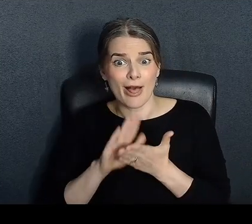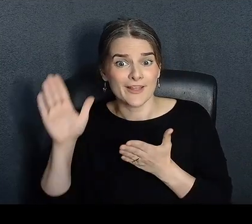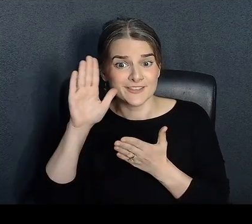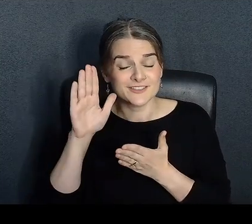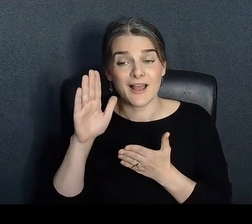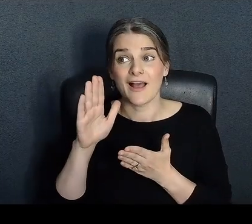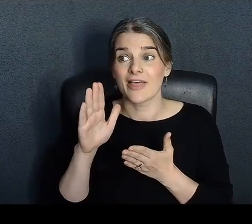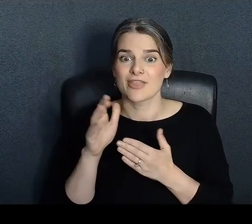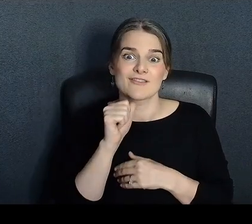So they have to get up on their own.